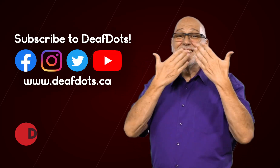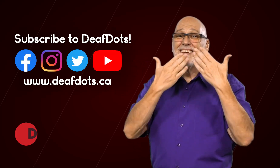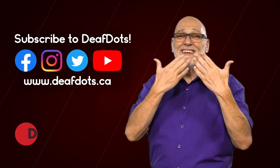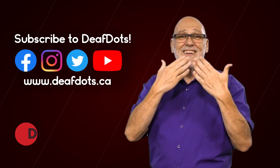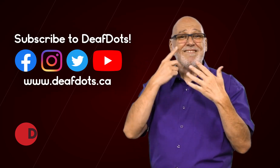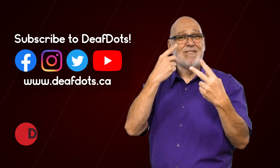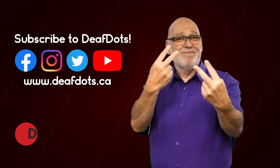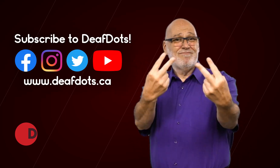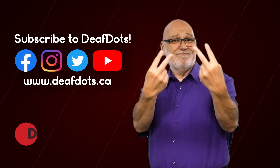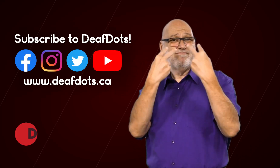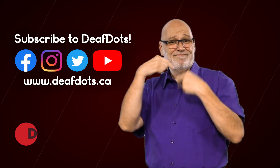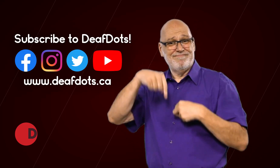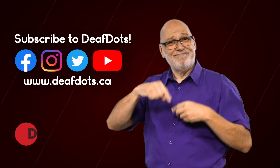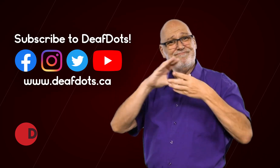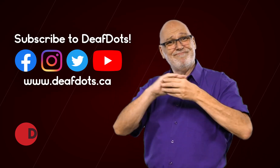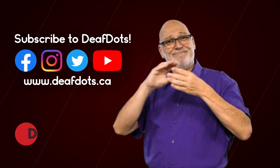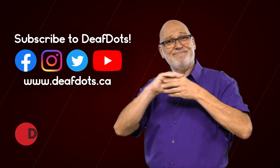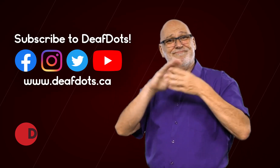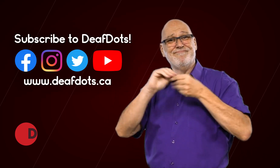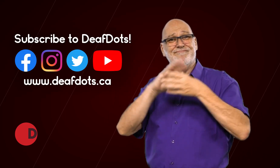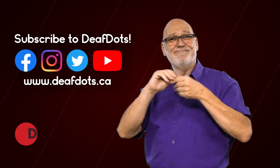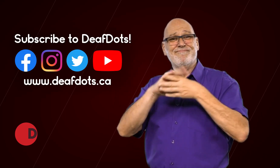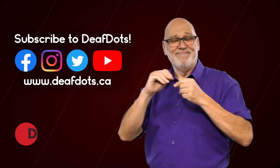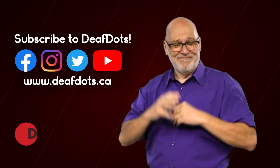Thank you for watching this report.